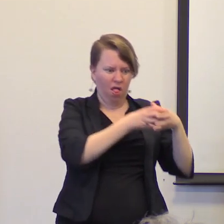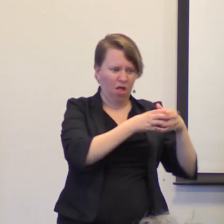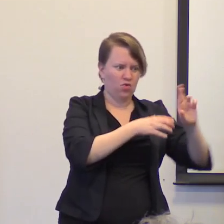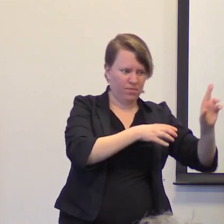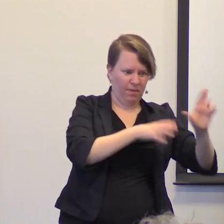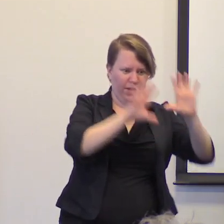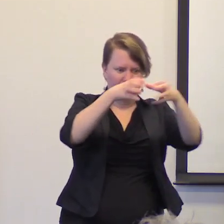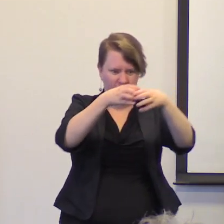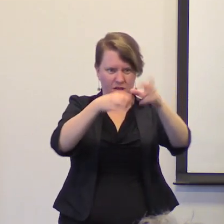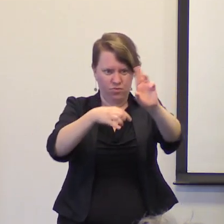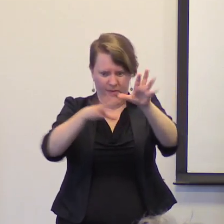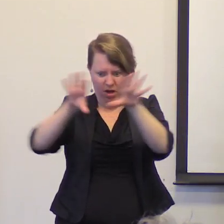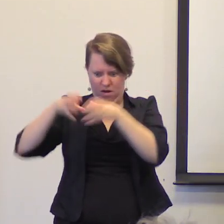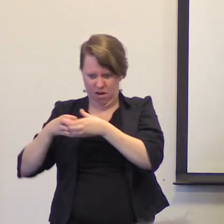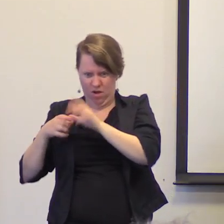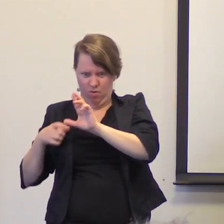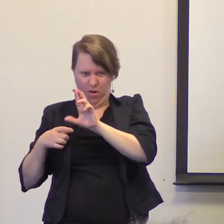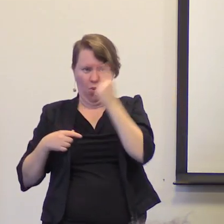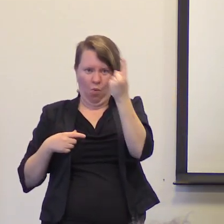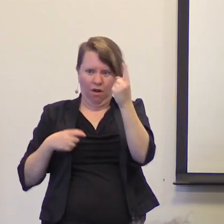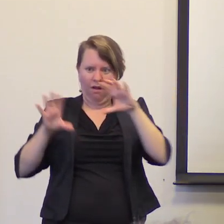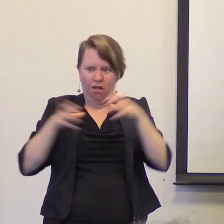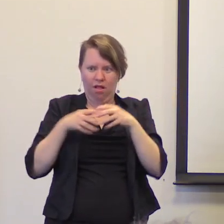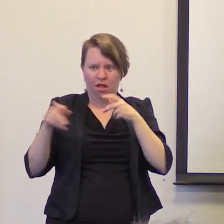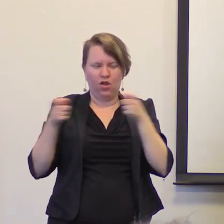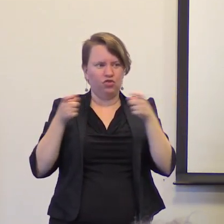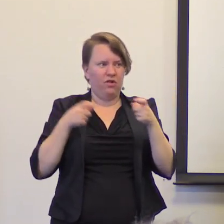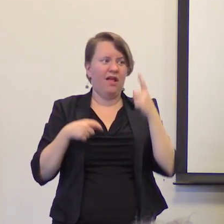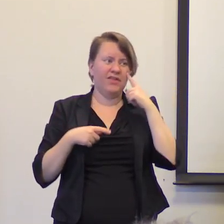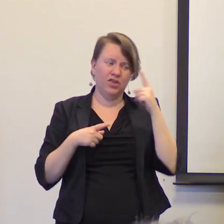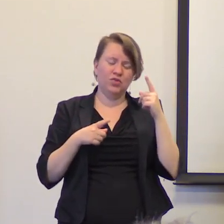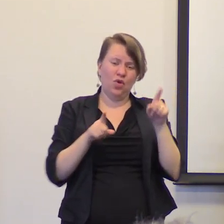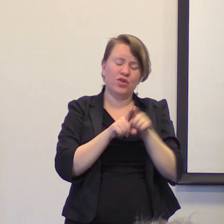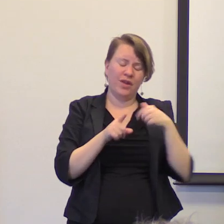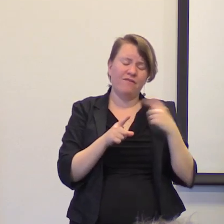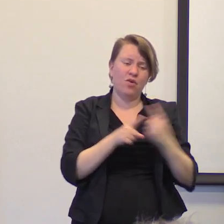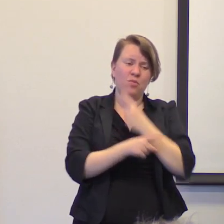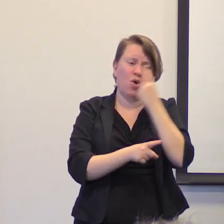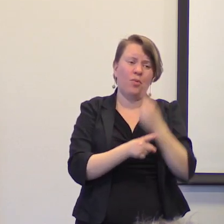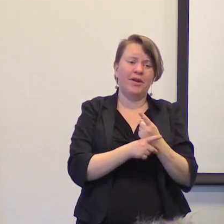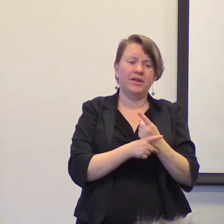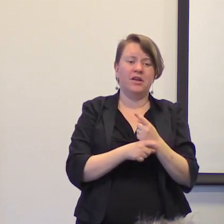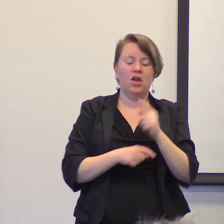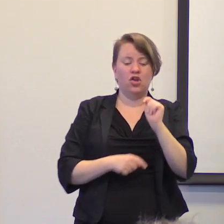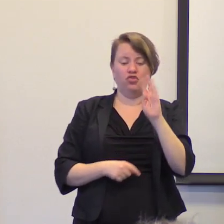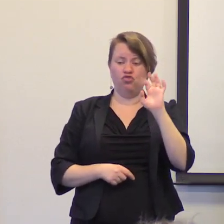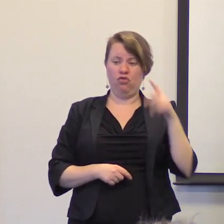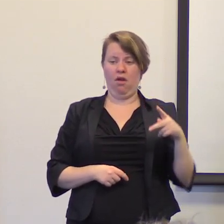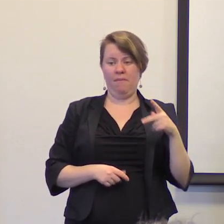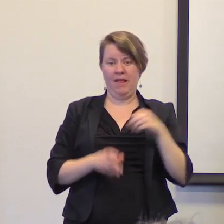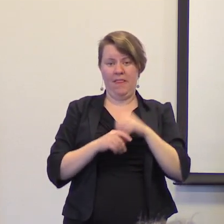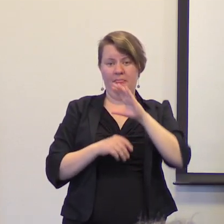are controlled by one party. Susan Herman: Well, I think you also have appropriate worries in terms of ... President Trump has, in the background of a lot of photos you see of his